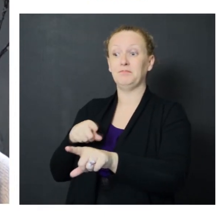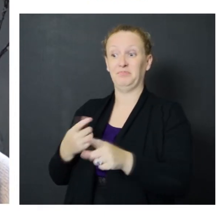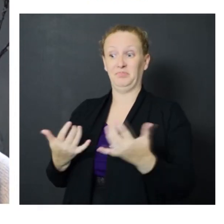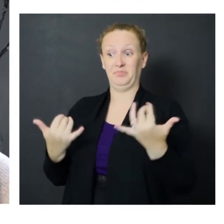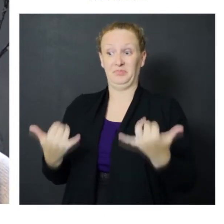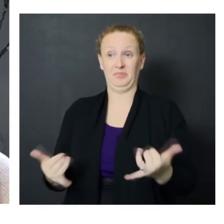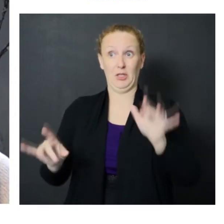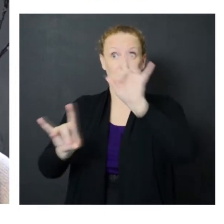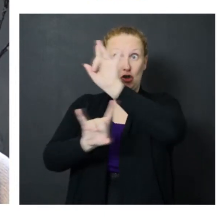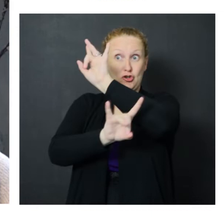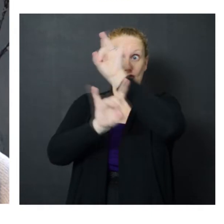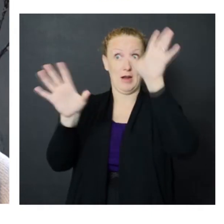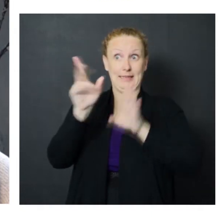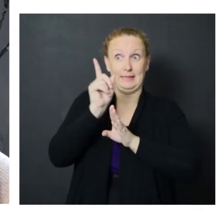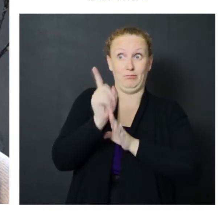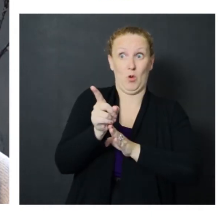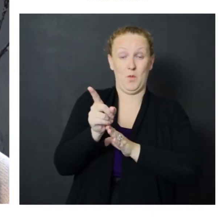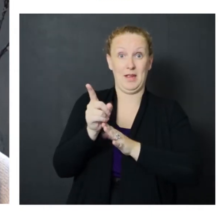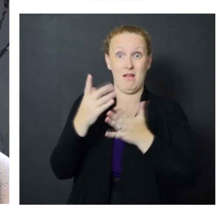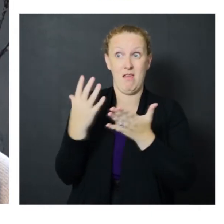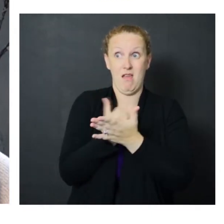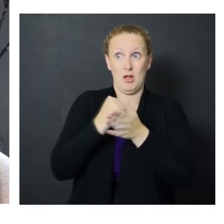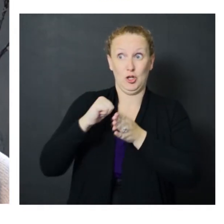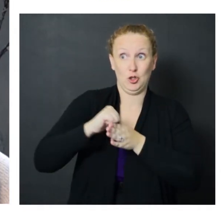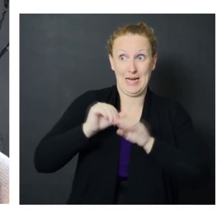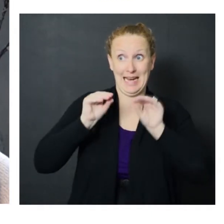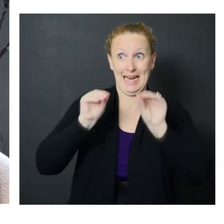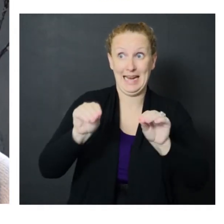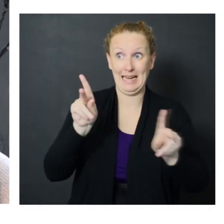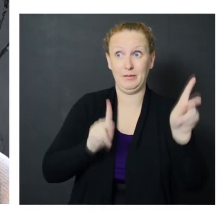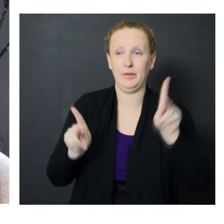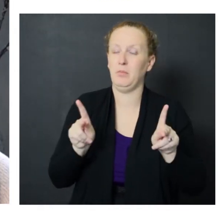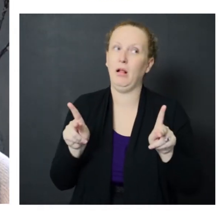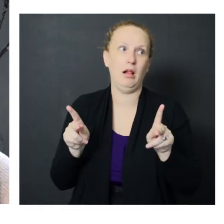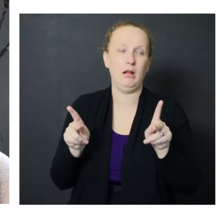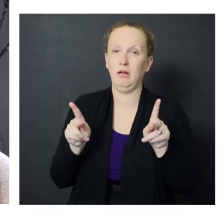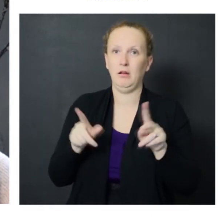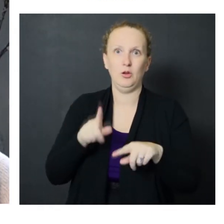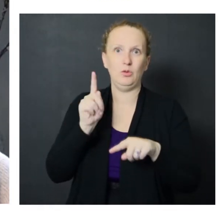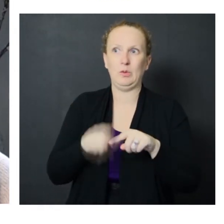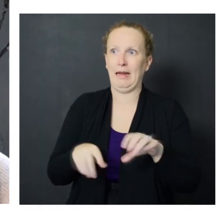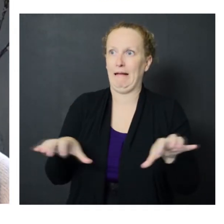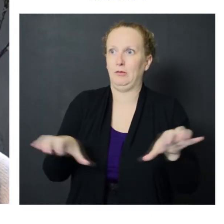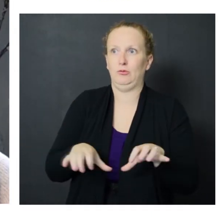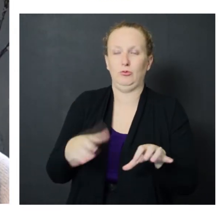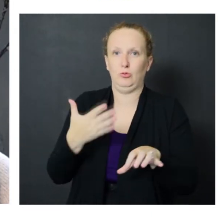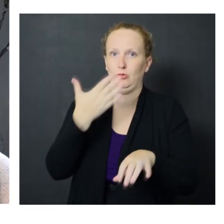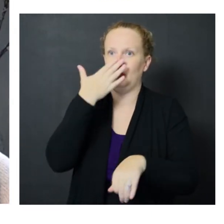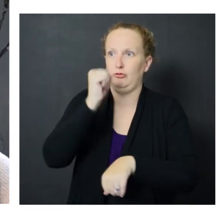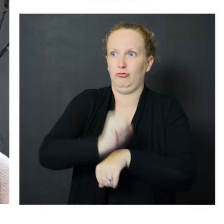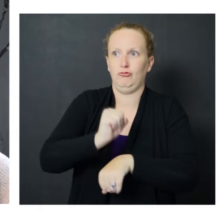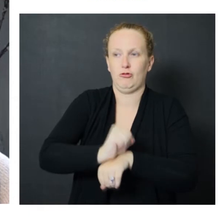is not the moment to train anybody. You cannot do a good job of training from scratch that is, right, you can adjust,